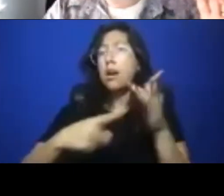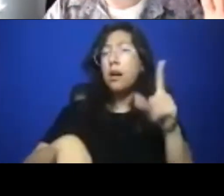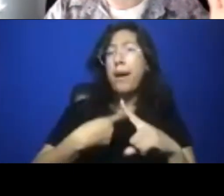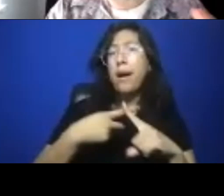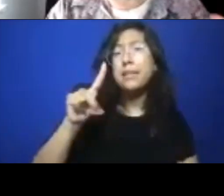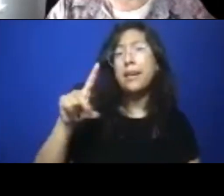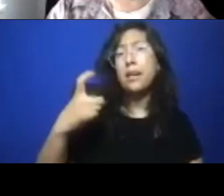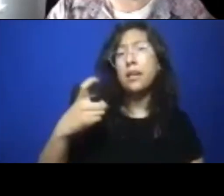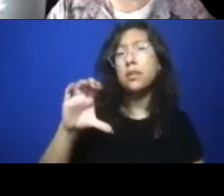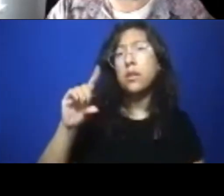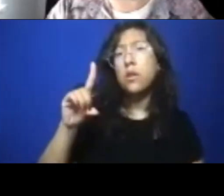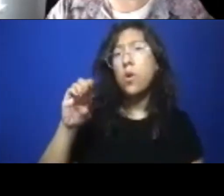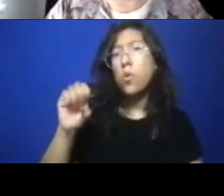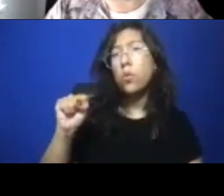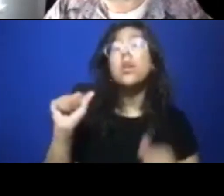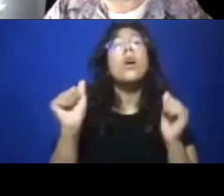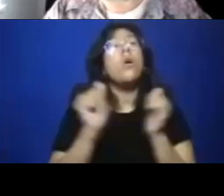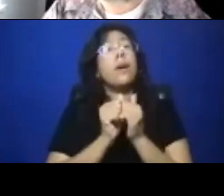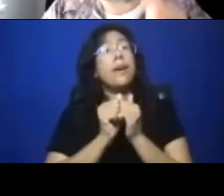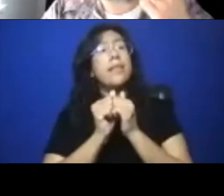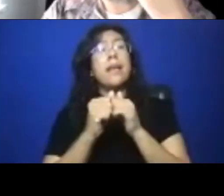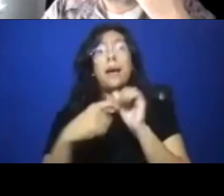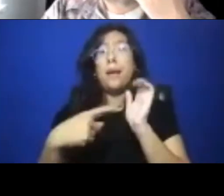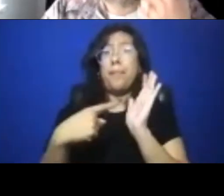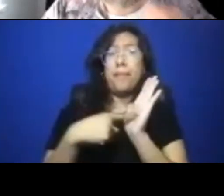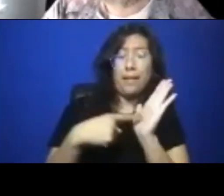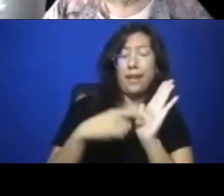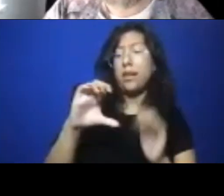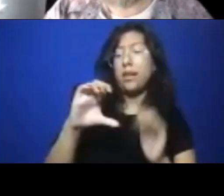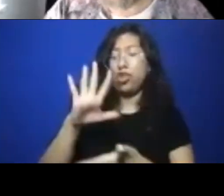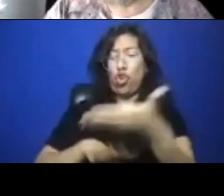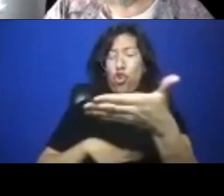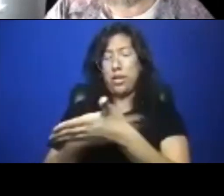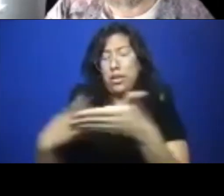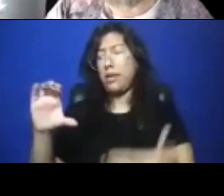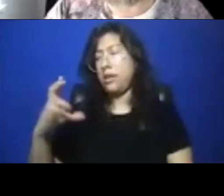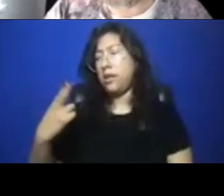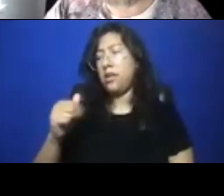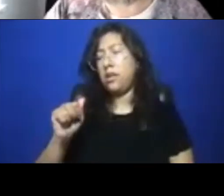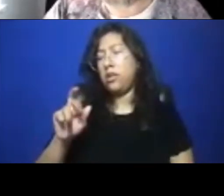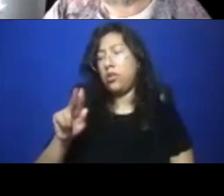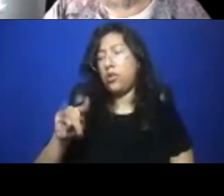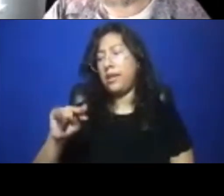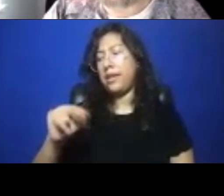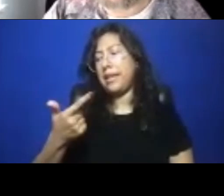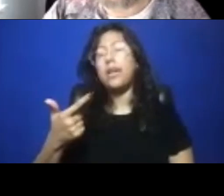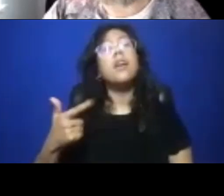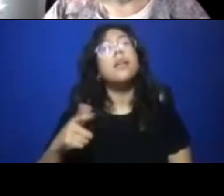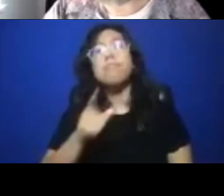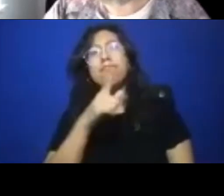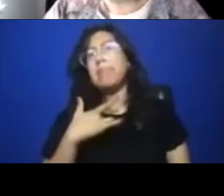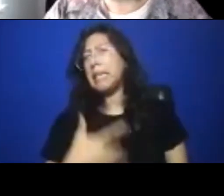but in terms of billing, diagnostic codes and charting, these are things that we might not normally talk to our clients about.